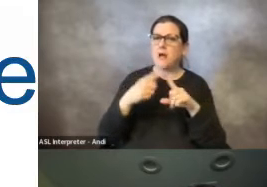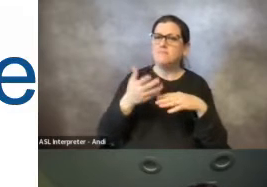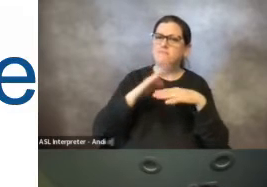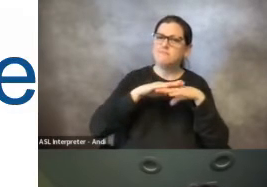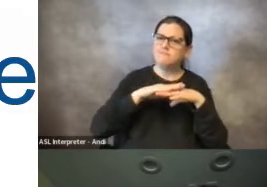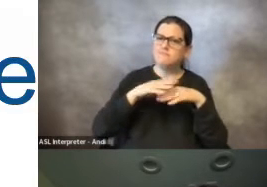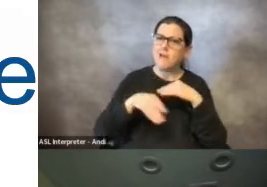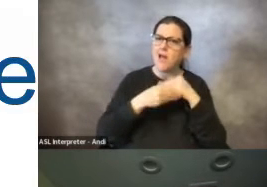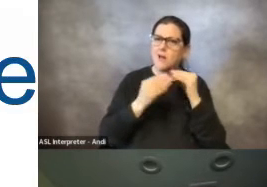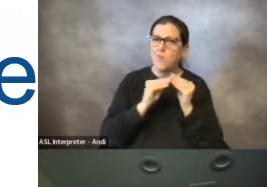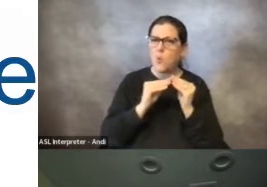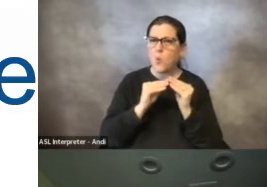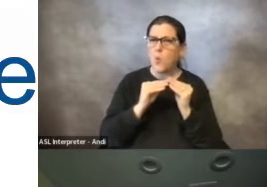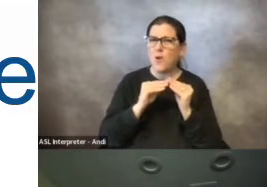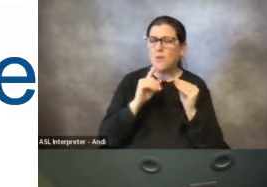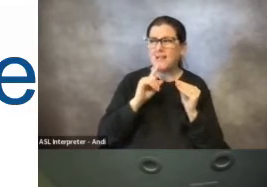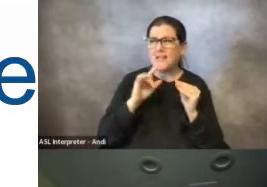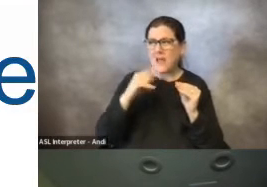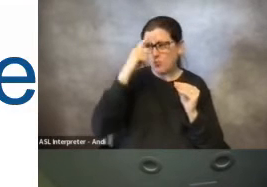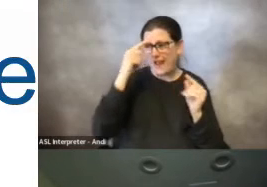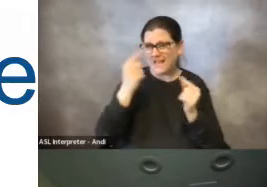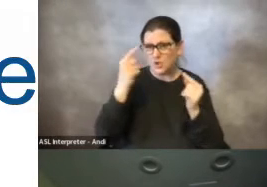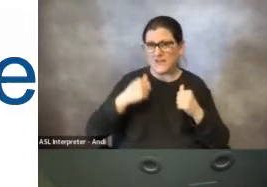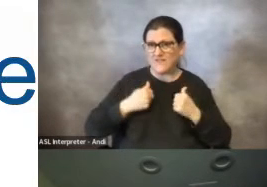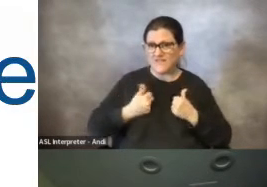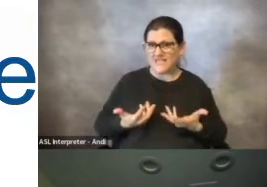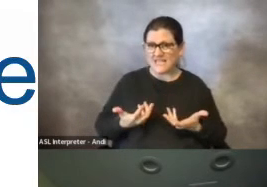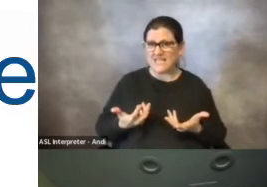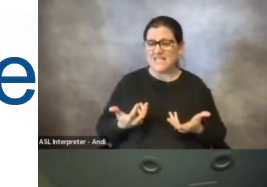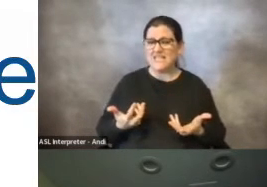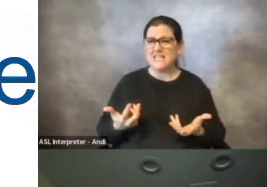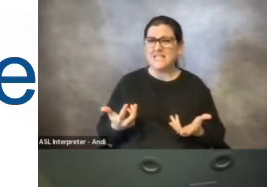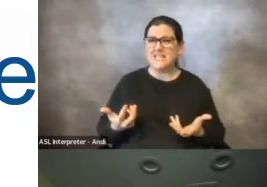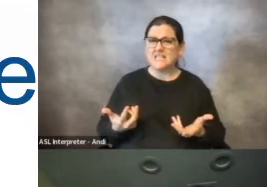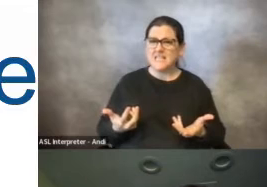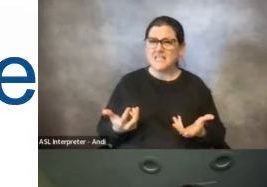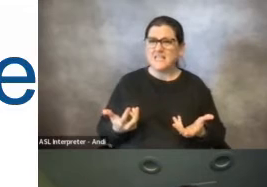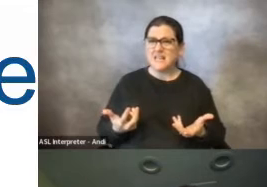that brain injury, fatigue, right, like that, just gosh, you know, and when I say brings me fatigue, I don't mean the